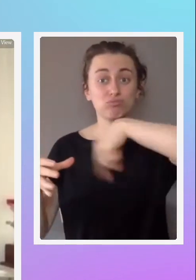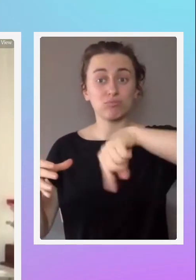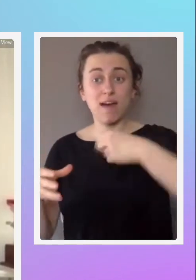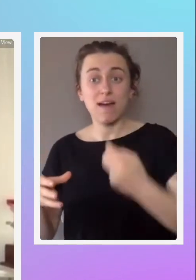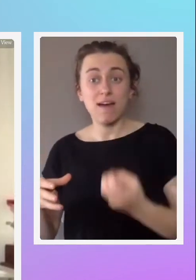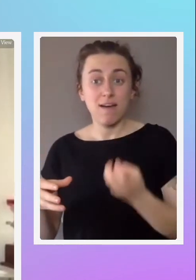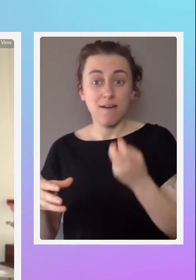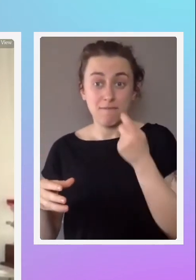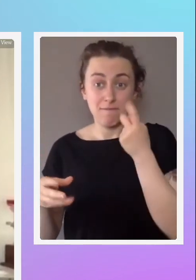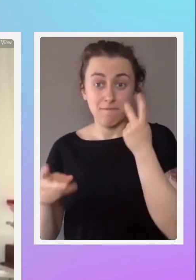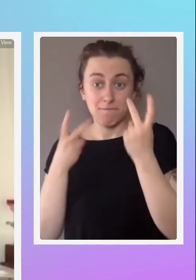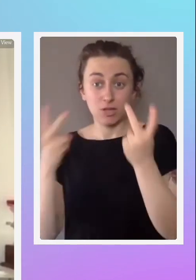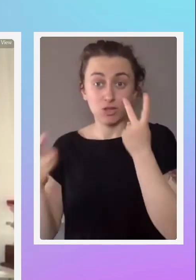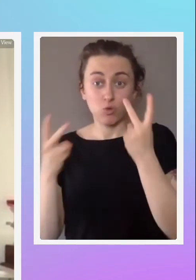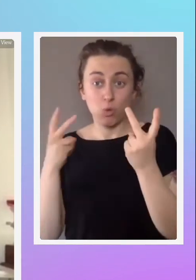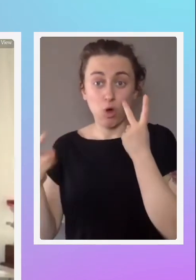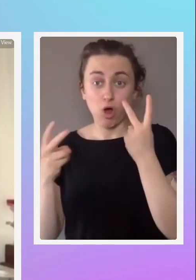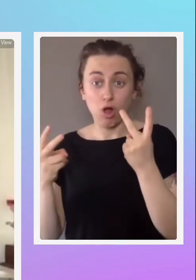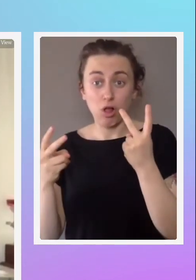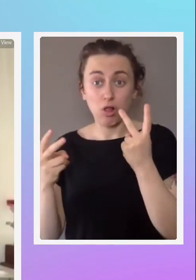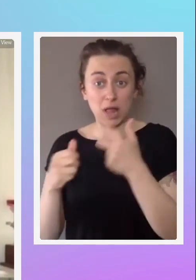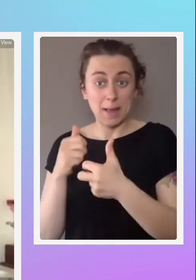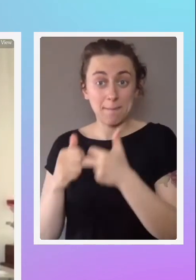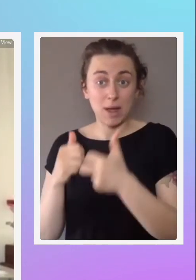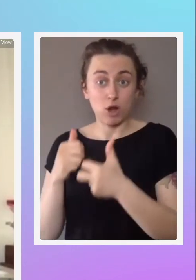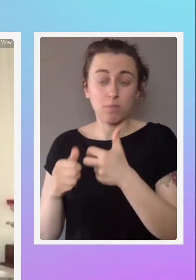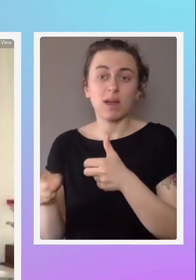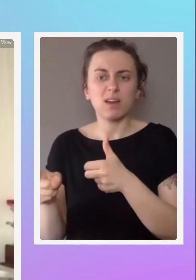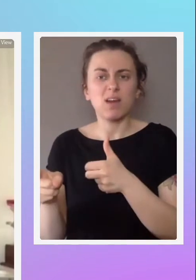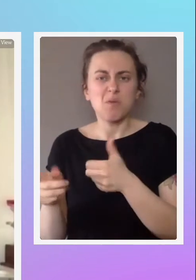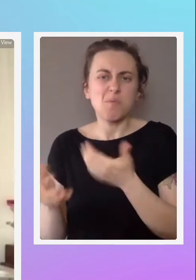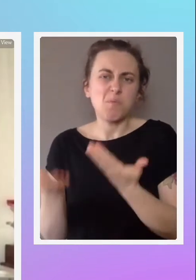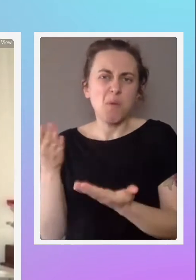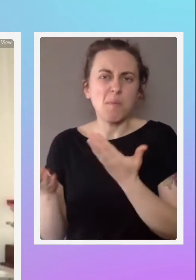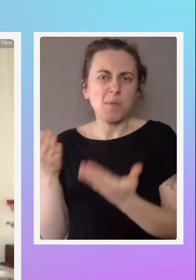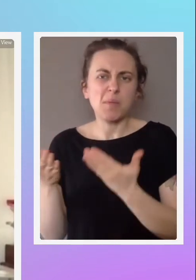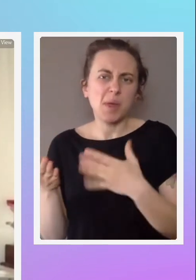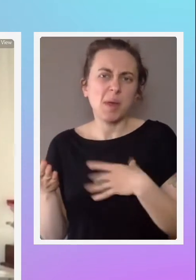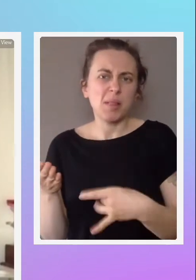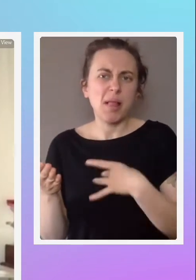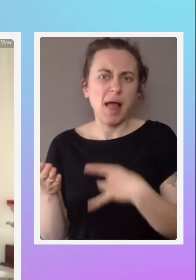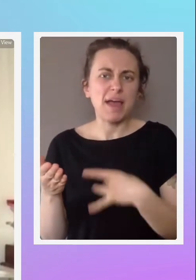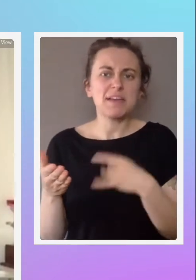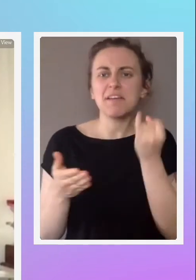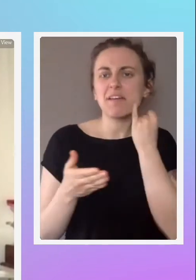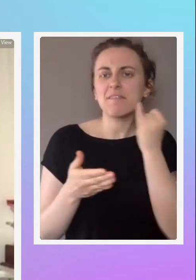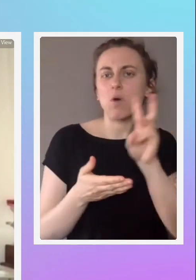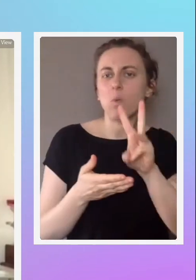that's part of a web page or computer application has some alternative description